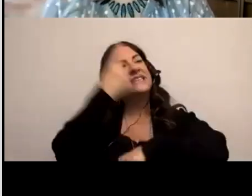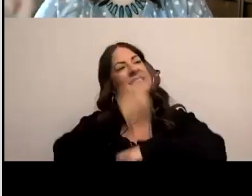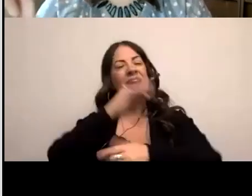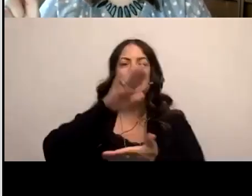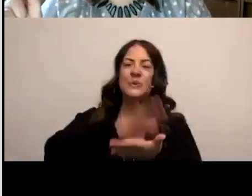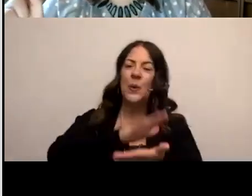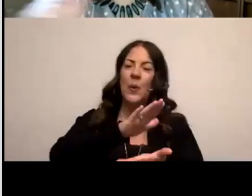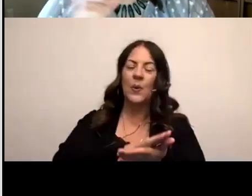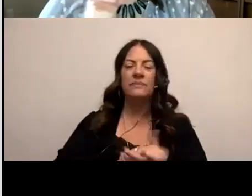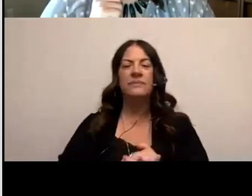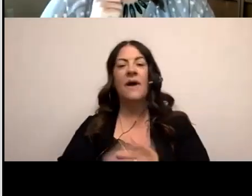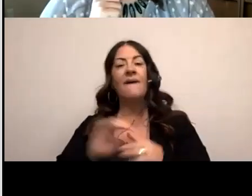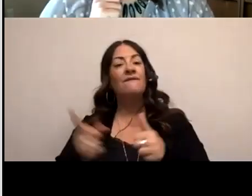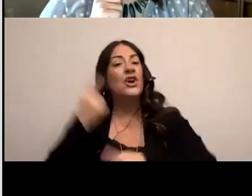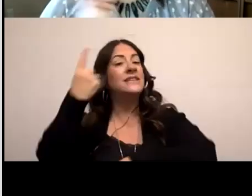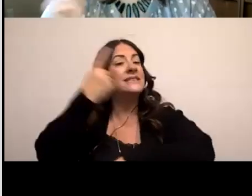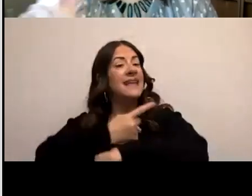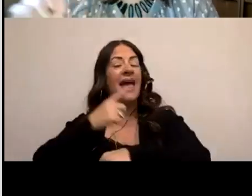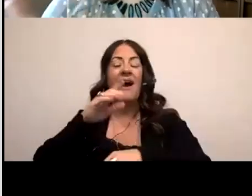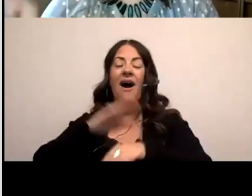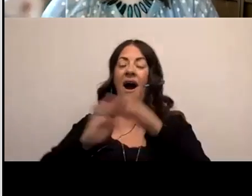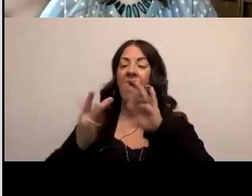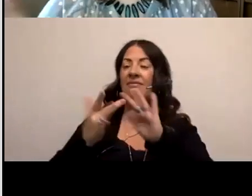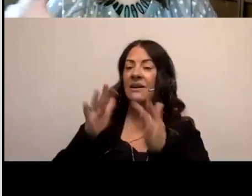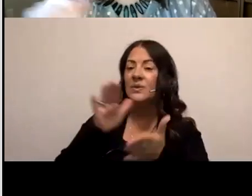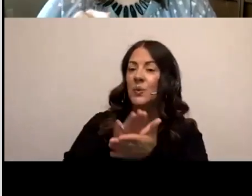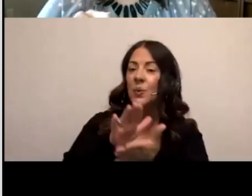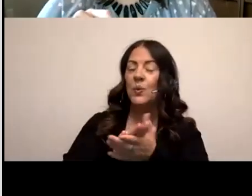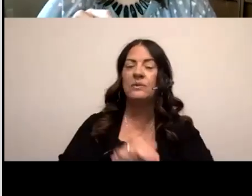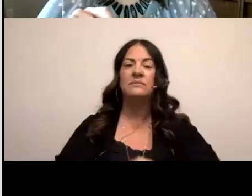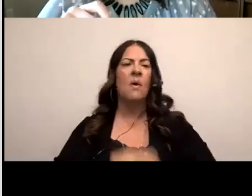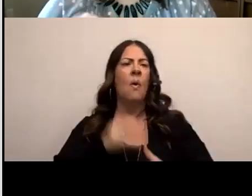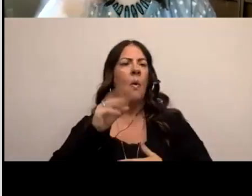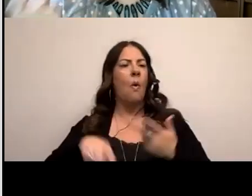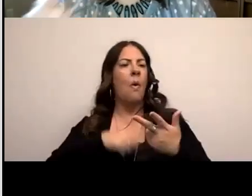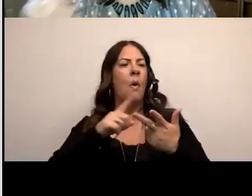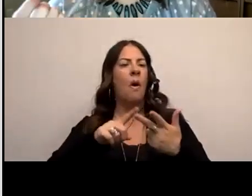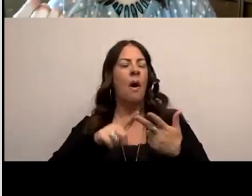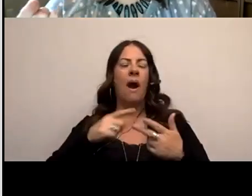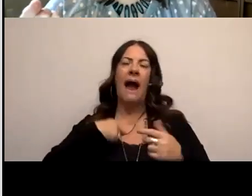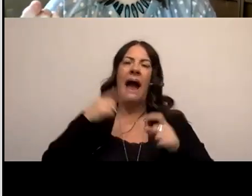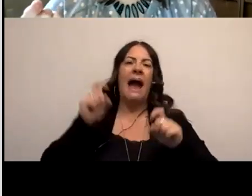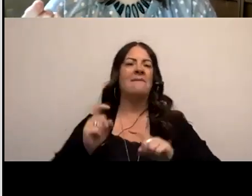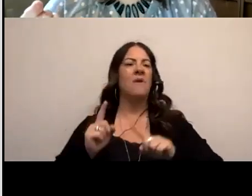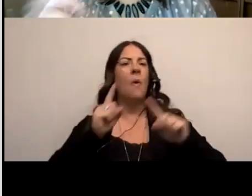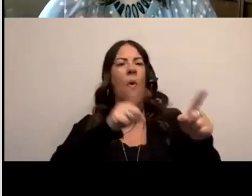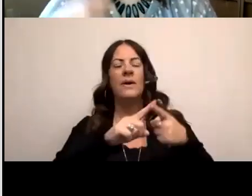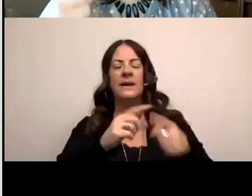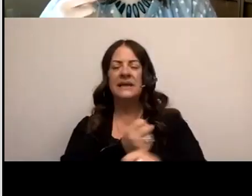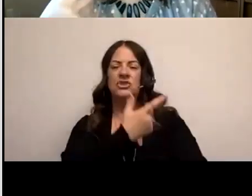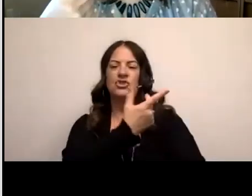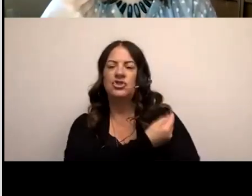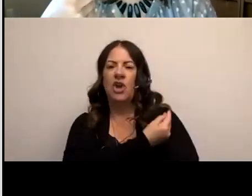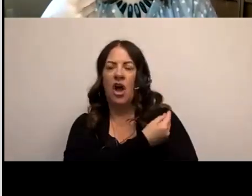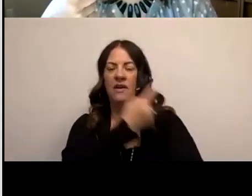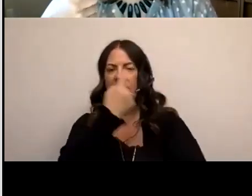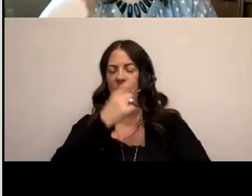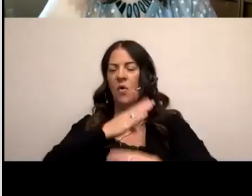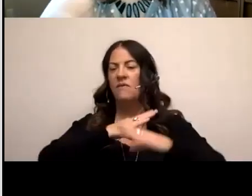SCHOOL OR I GOT TO GO GET A SHOT AT THE DOCTOR AN IMMUNIZATION. THOSE ARE THINGS THAT ARE